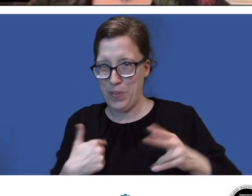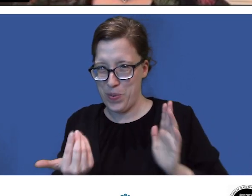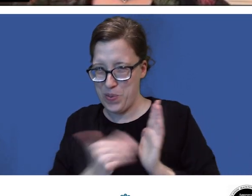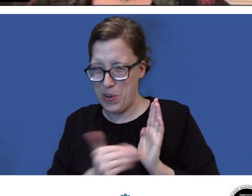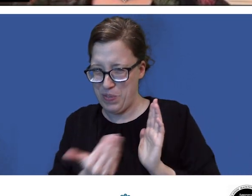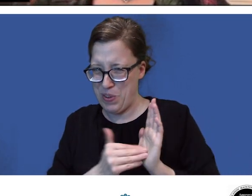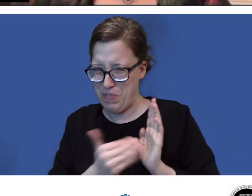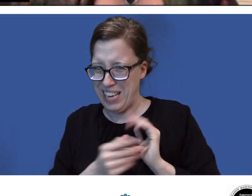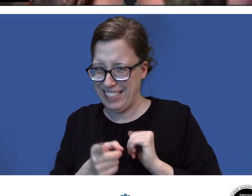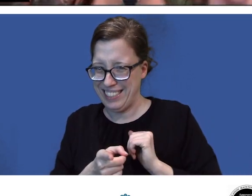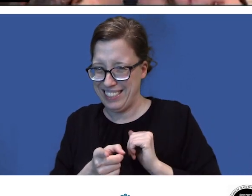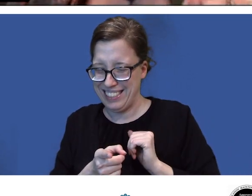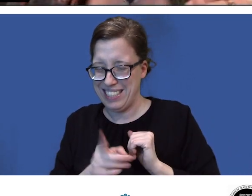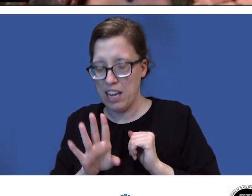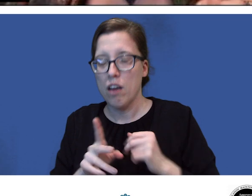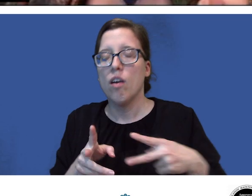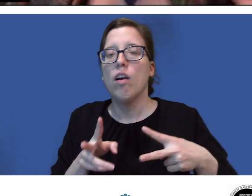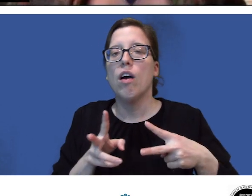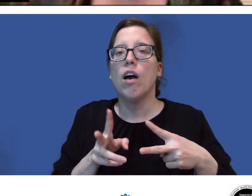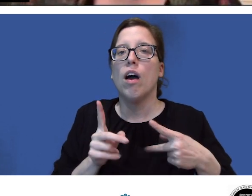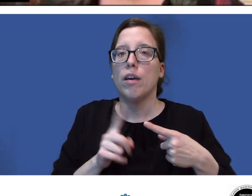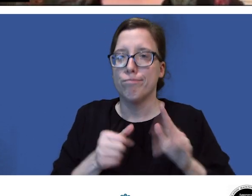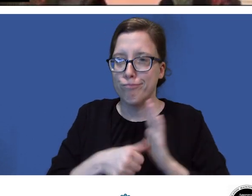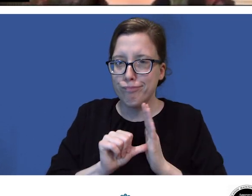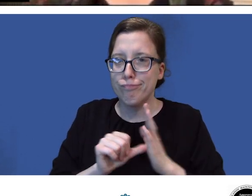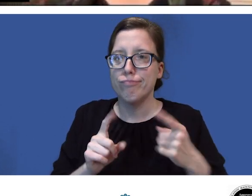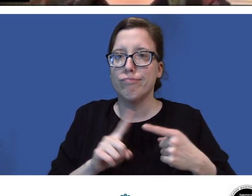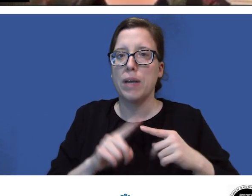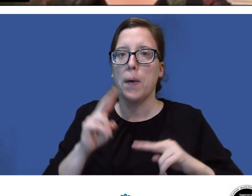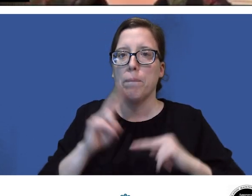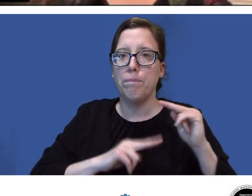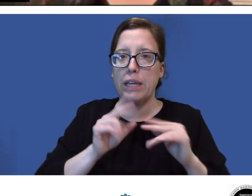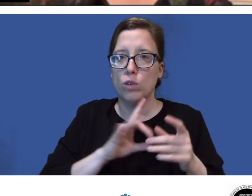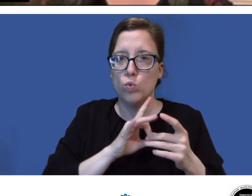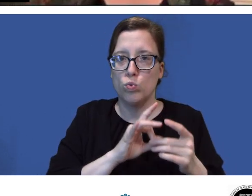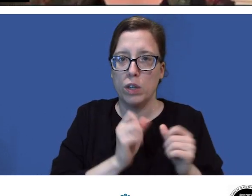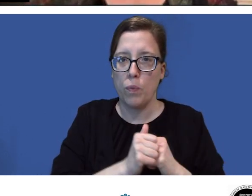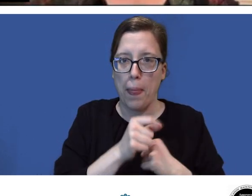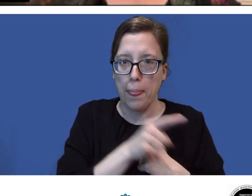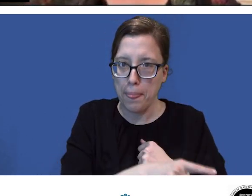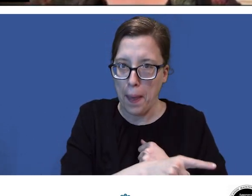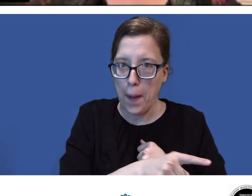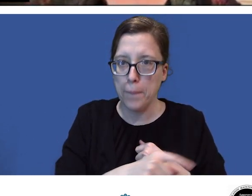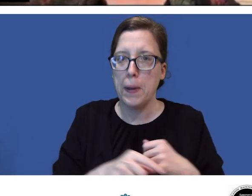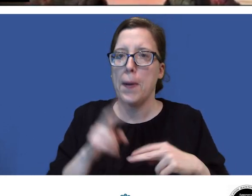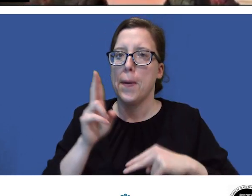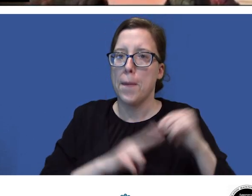Are you tired of me saying those yet? Build a relationship with that learner.